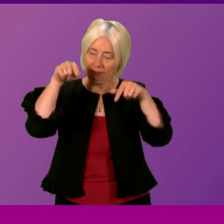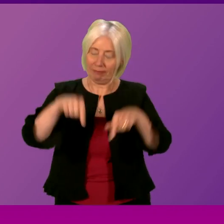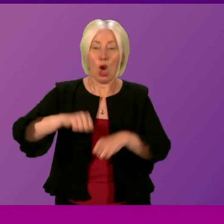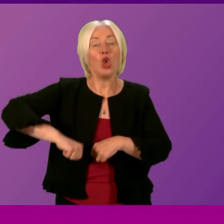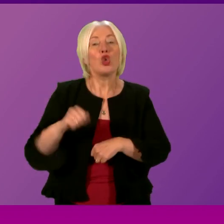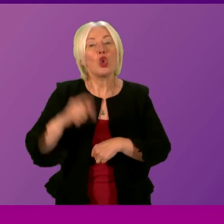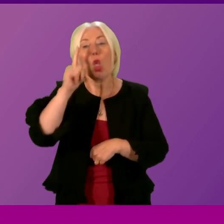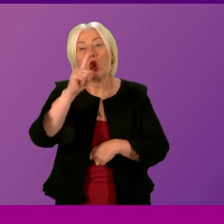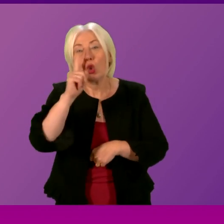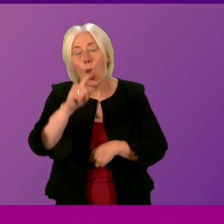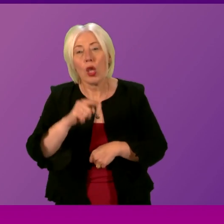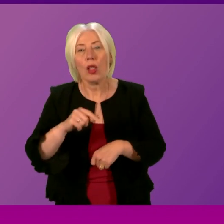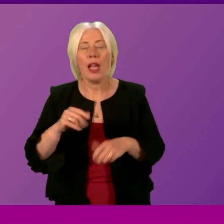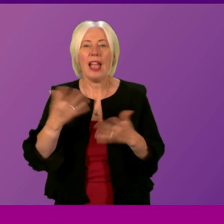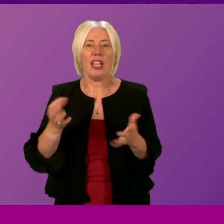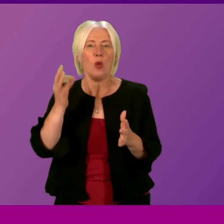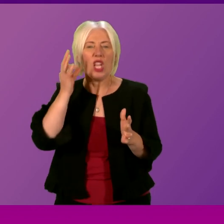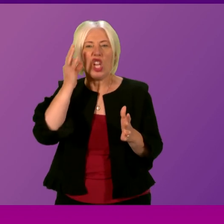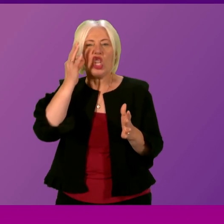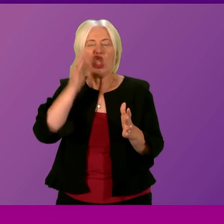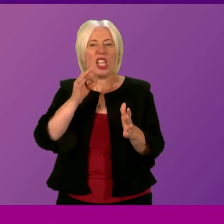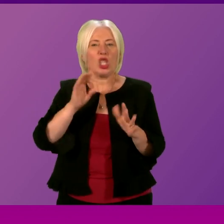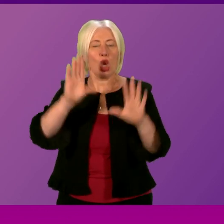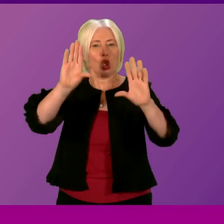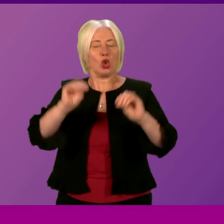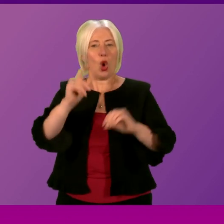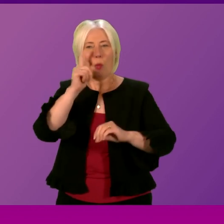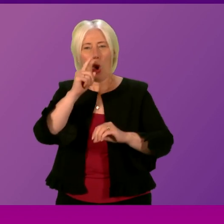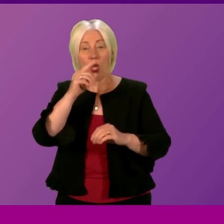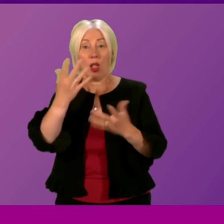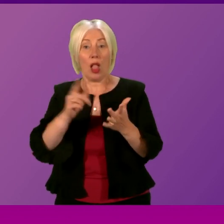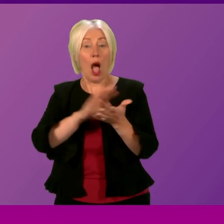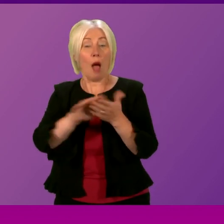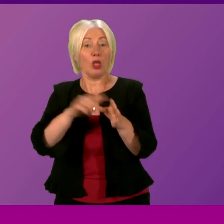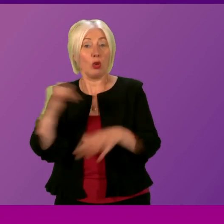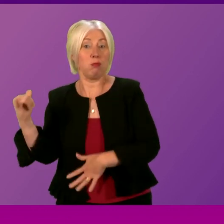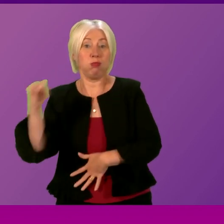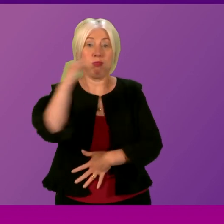it is “Just stop oil.” Humza Yousaf flew to New York—the finance capital of the